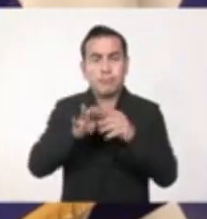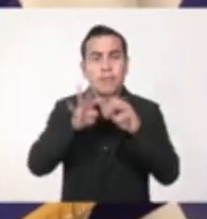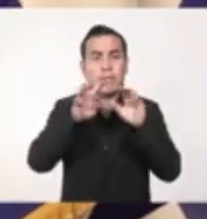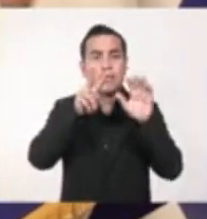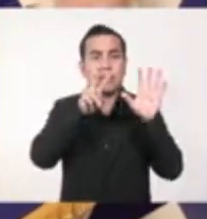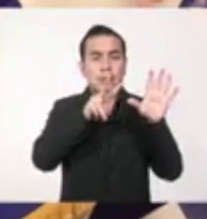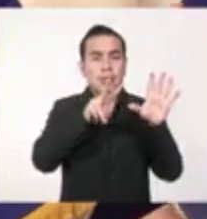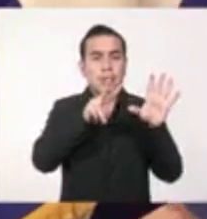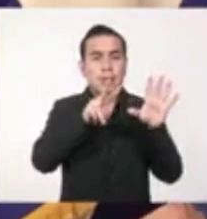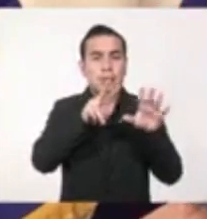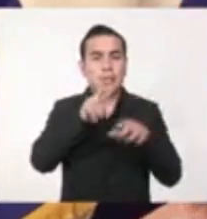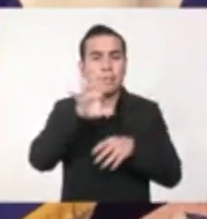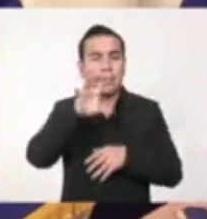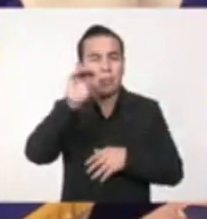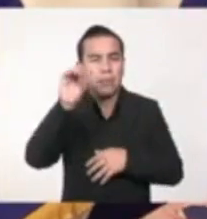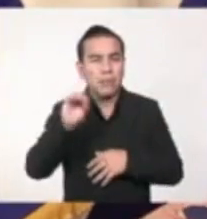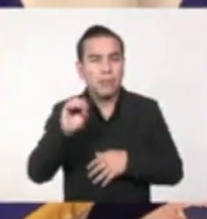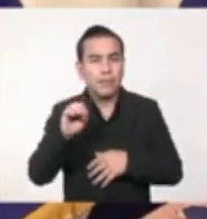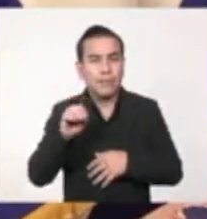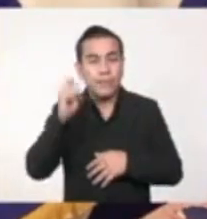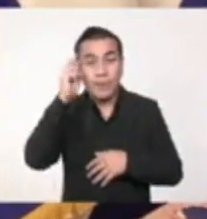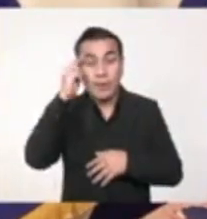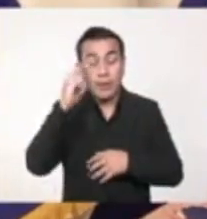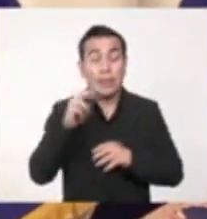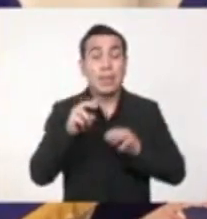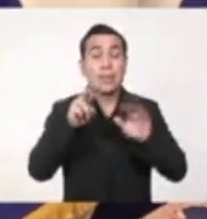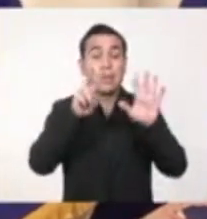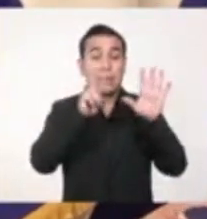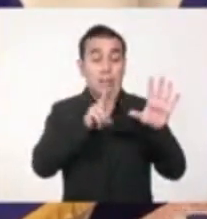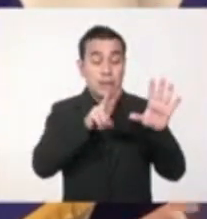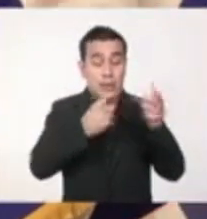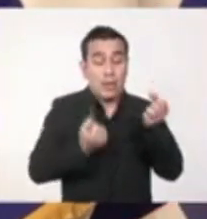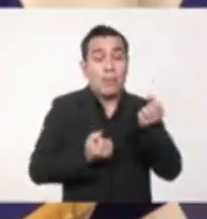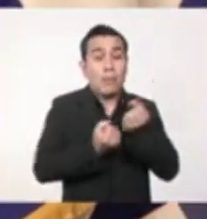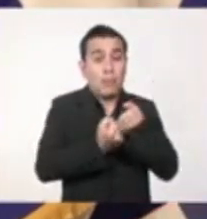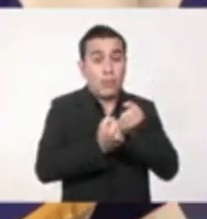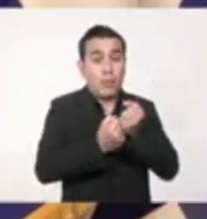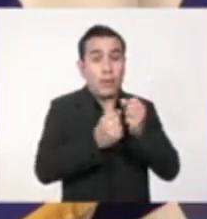seven pro- government organizations, three organizations